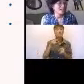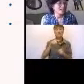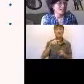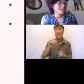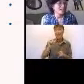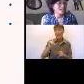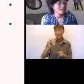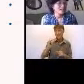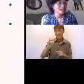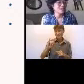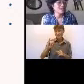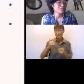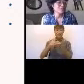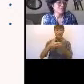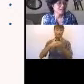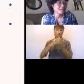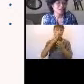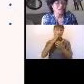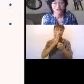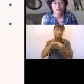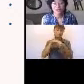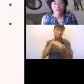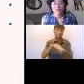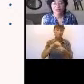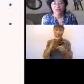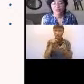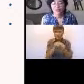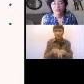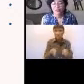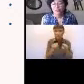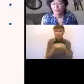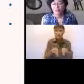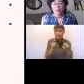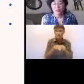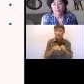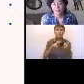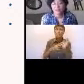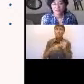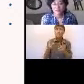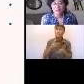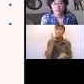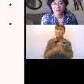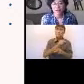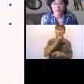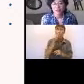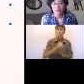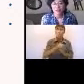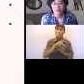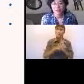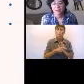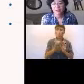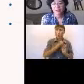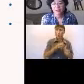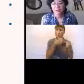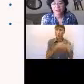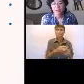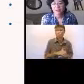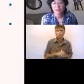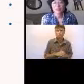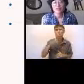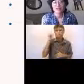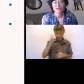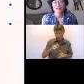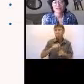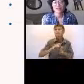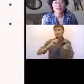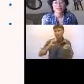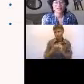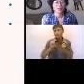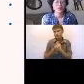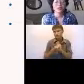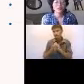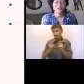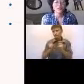or, unable to adapt to new situations. So it is often developing policies or developing